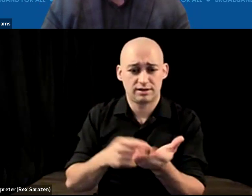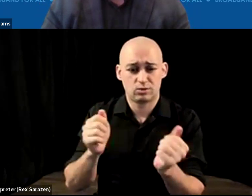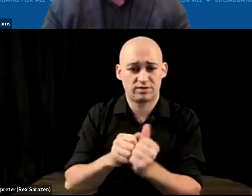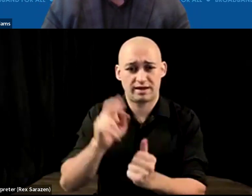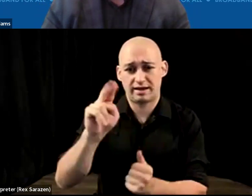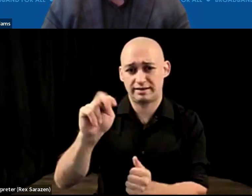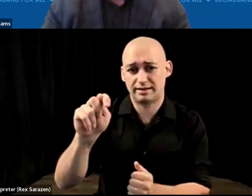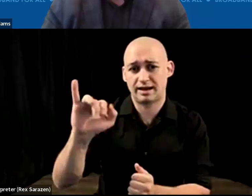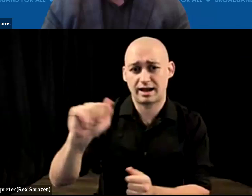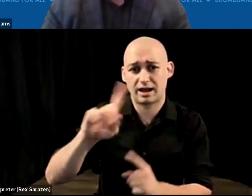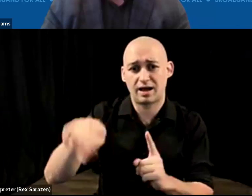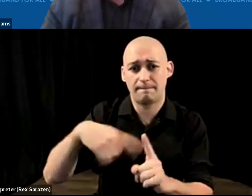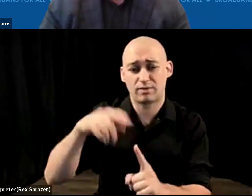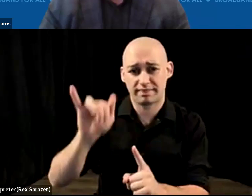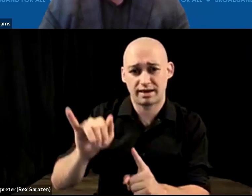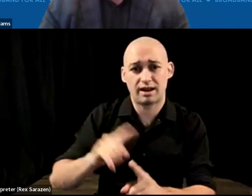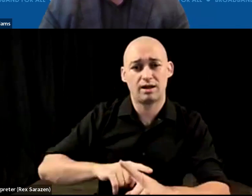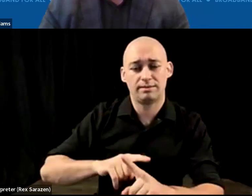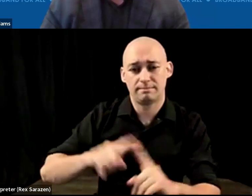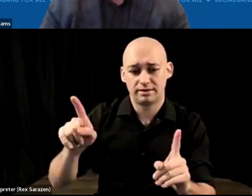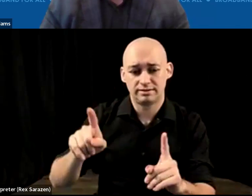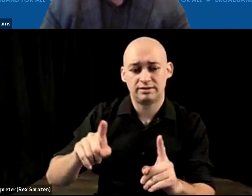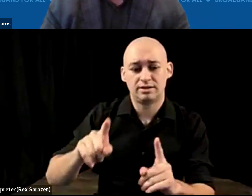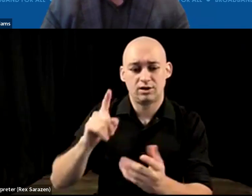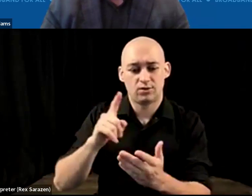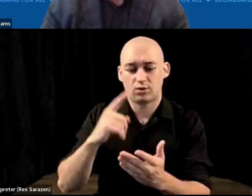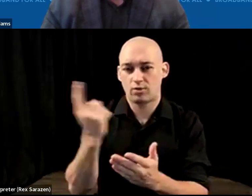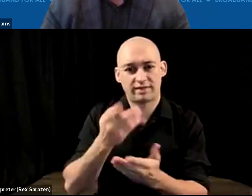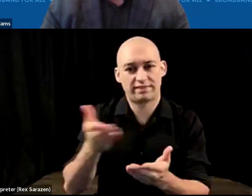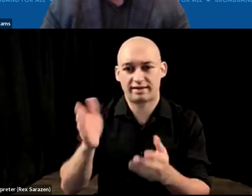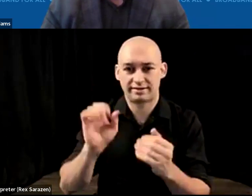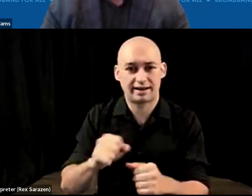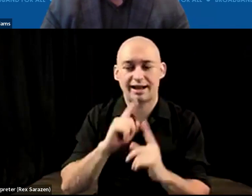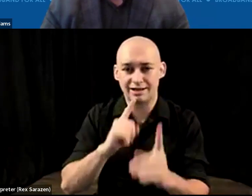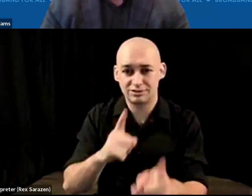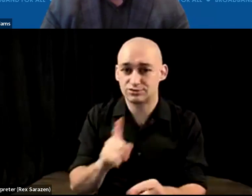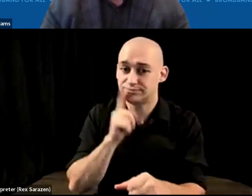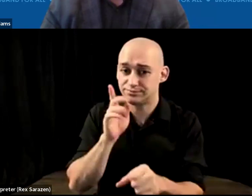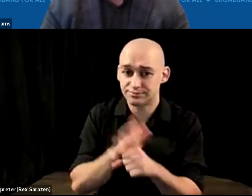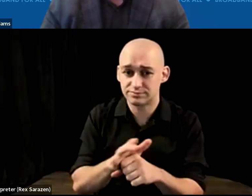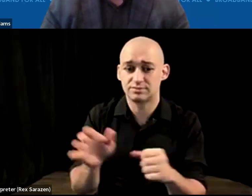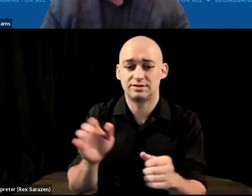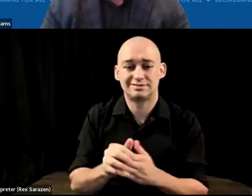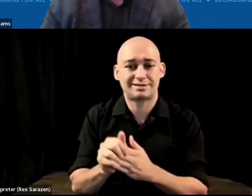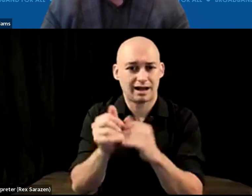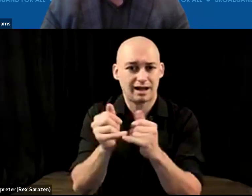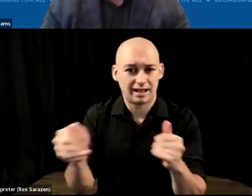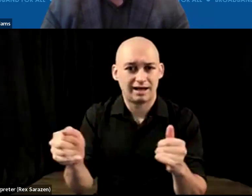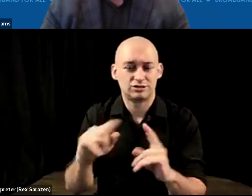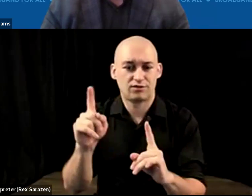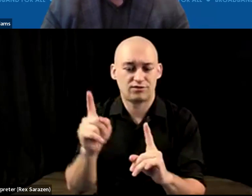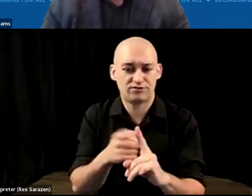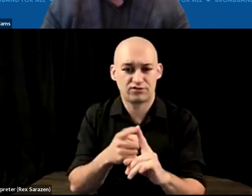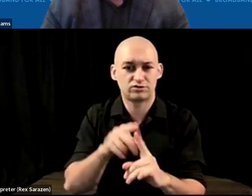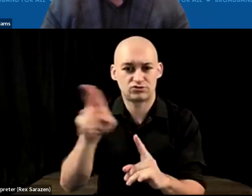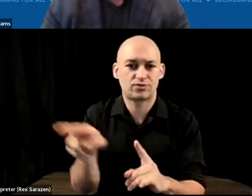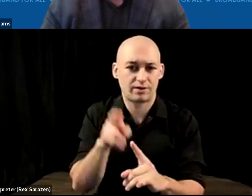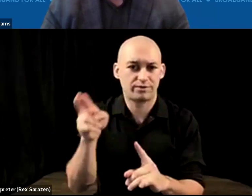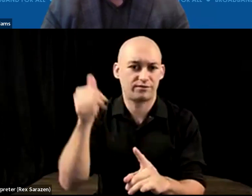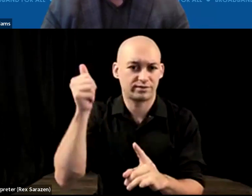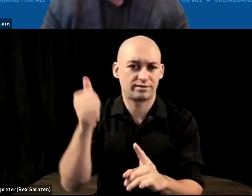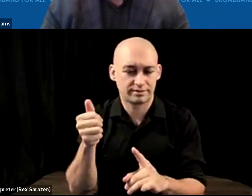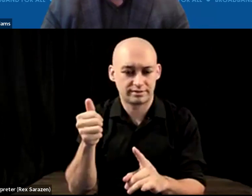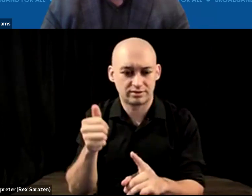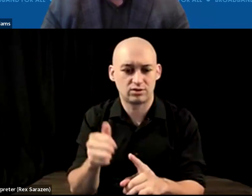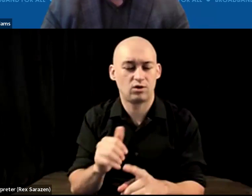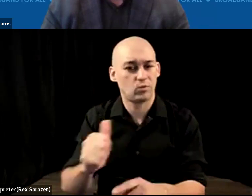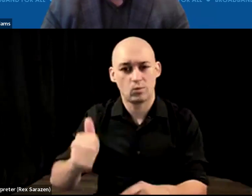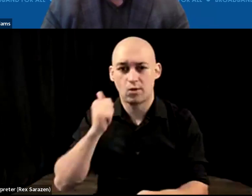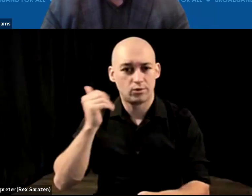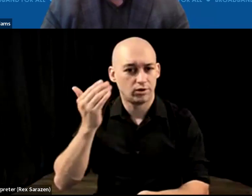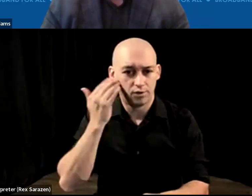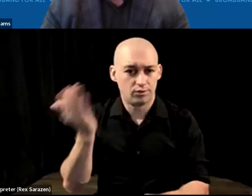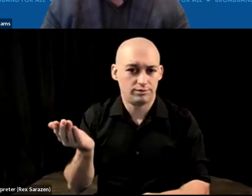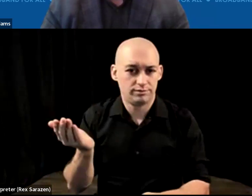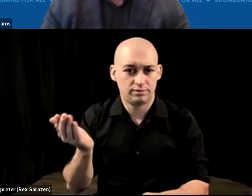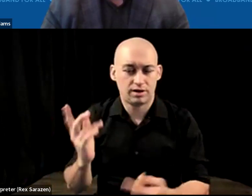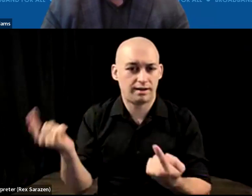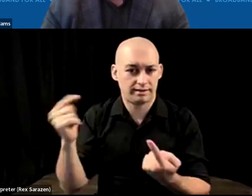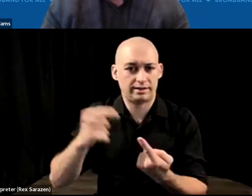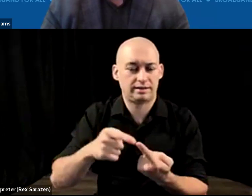that the guidelines on the first tranche of funding we won't know until the second